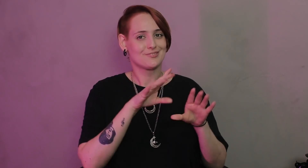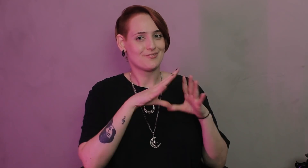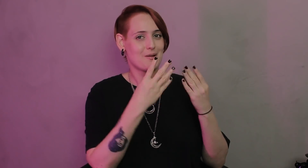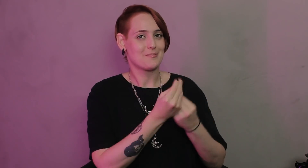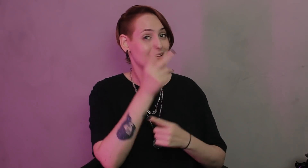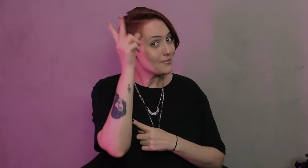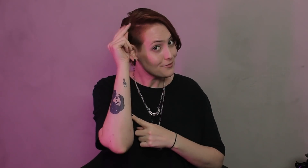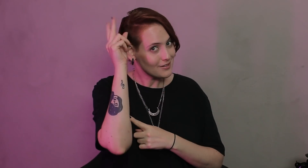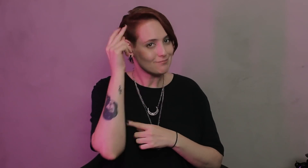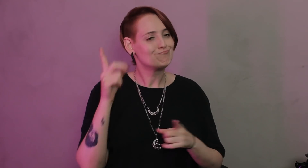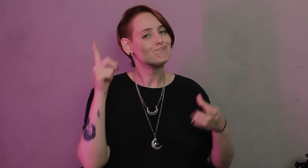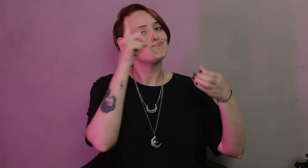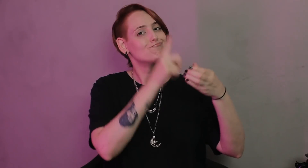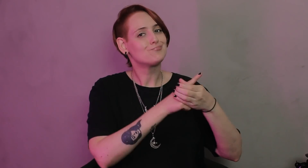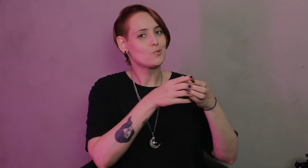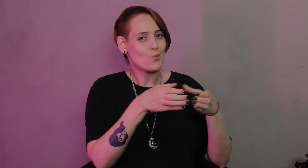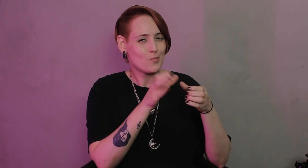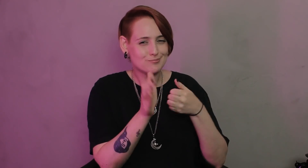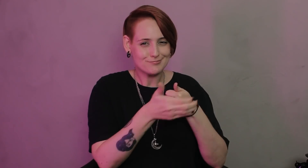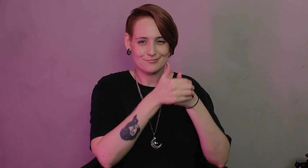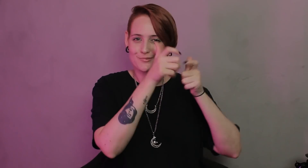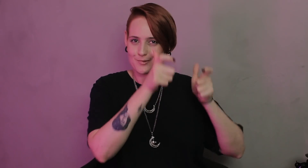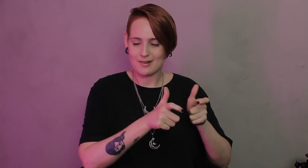refuge with the Frank family.